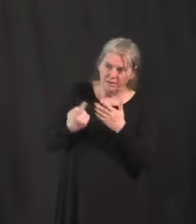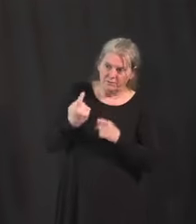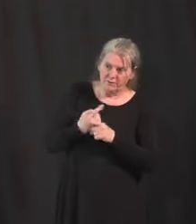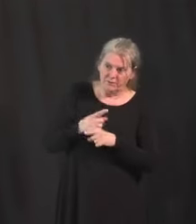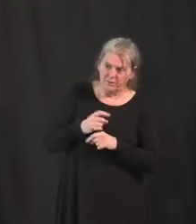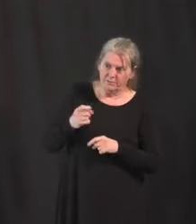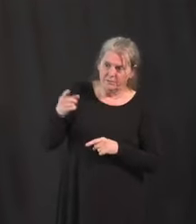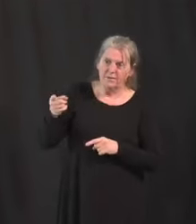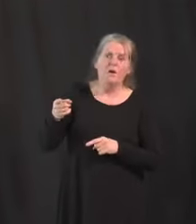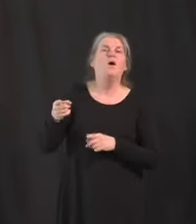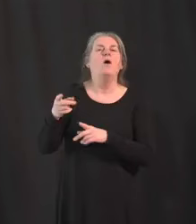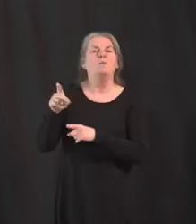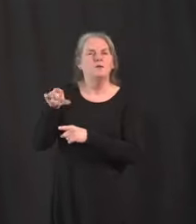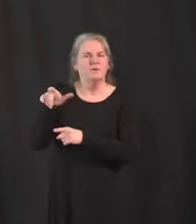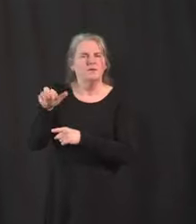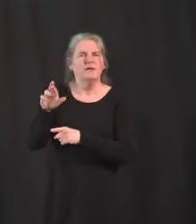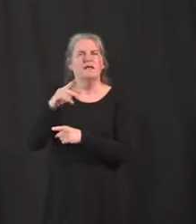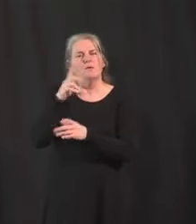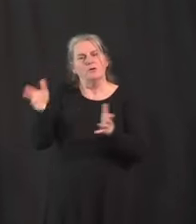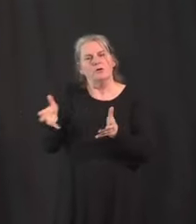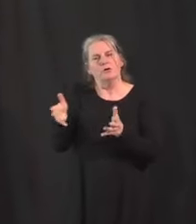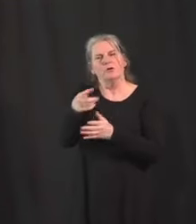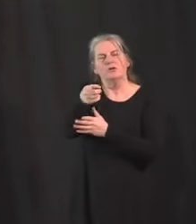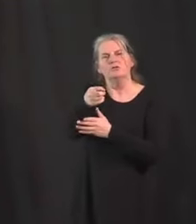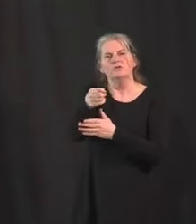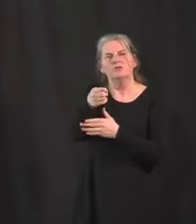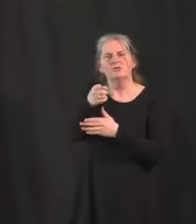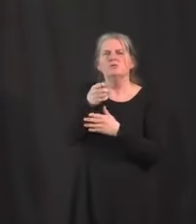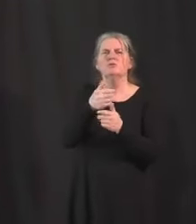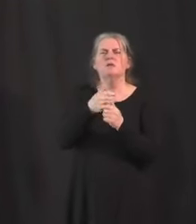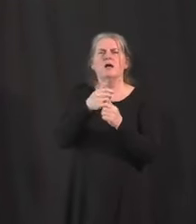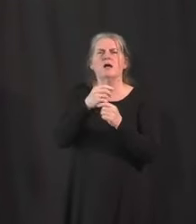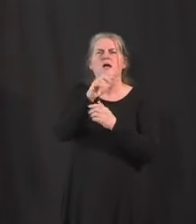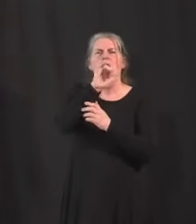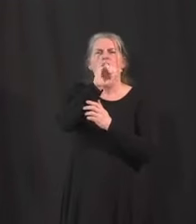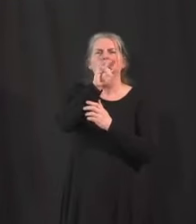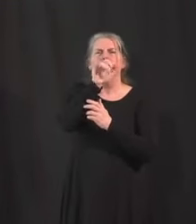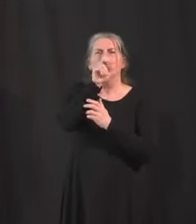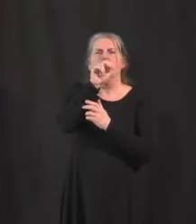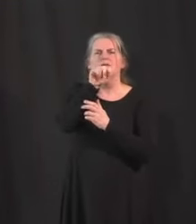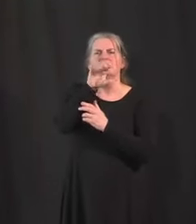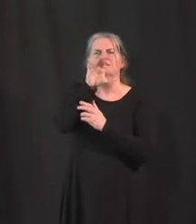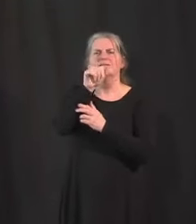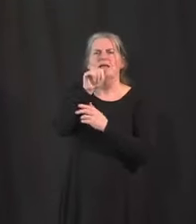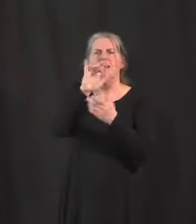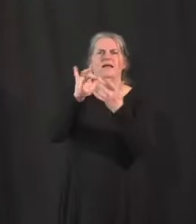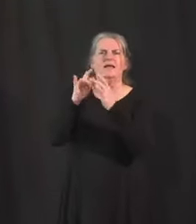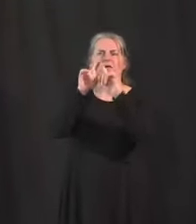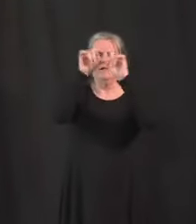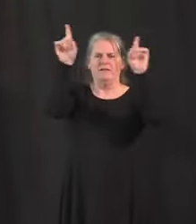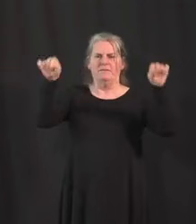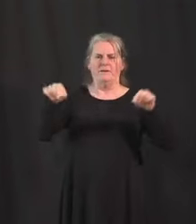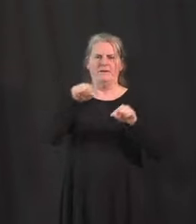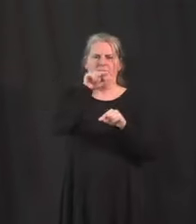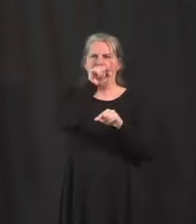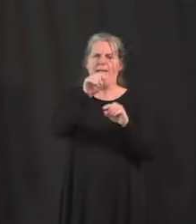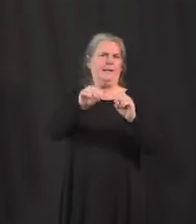JUST ON THAT, I WOULD URGE ANYBODY TO TAKE A LOOK AT THE GUIDELINES ON YUKON.CA. A WONDERFUL DOCUMENT THAT REALLY PUTS EVERYTHING DOWN IN PERSPECTIVE.